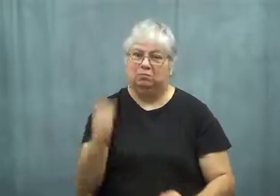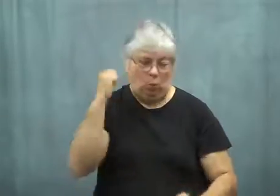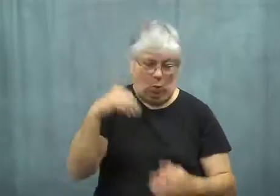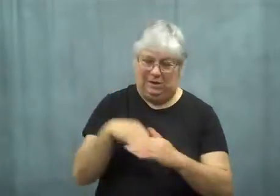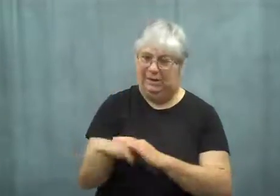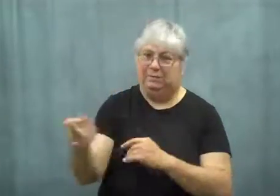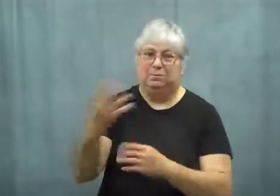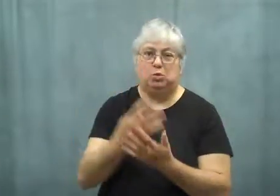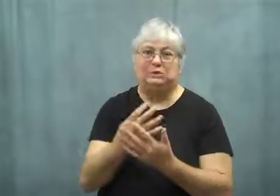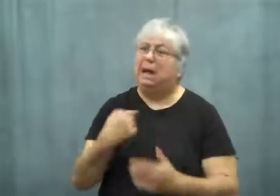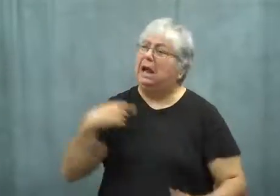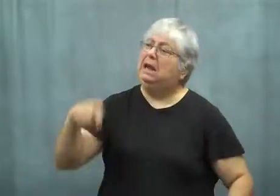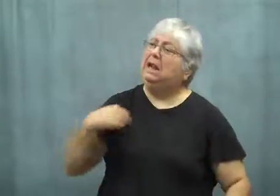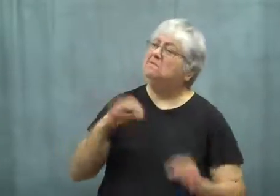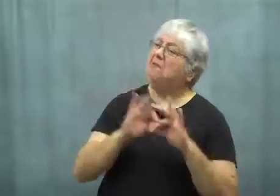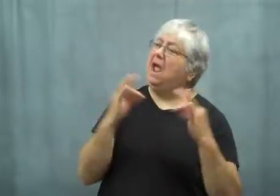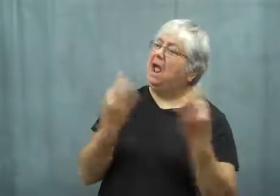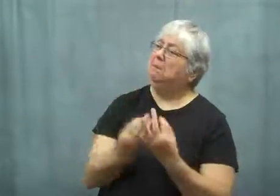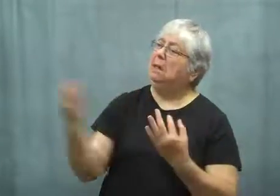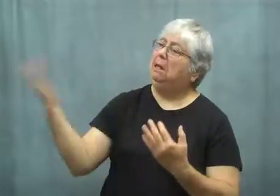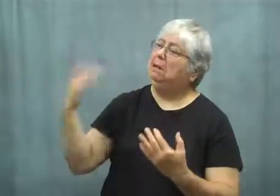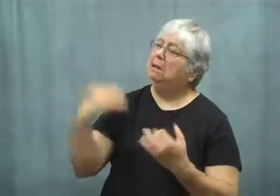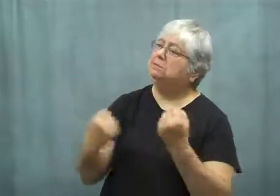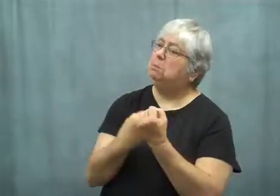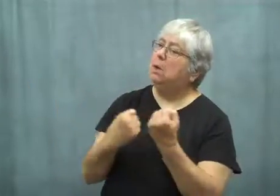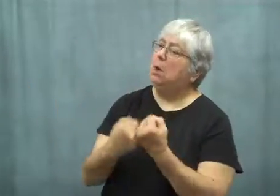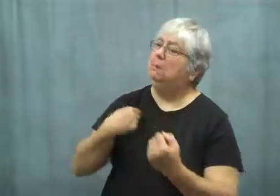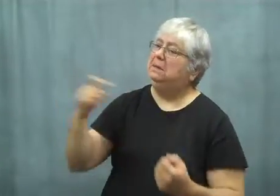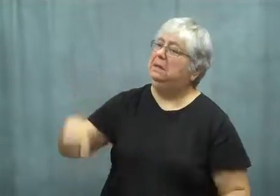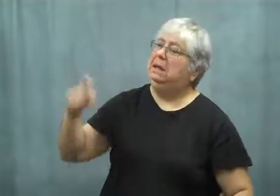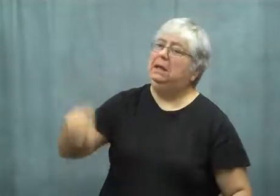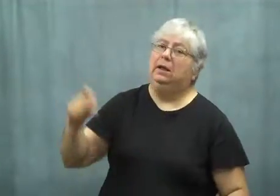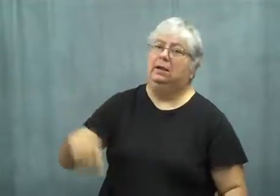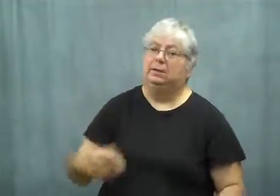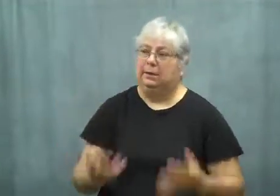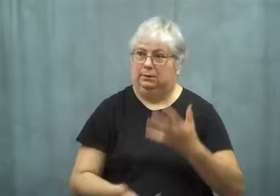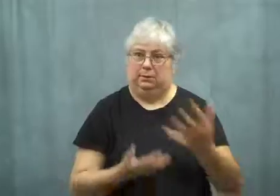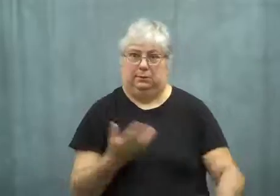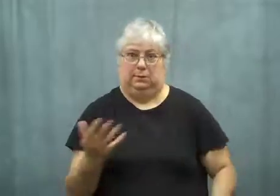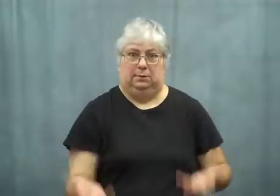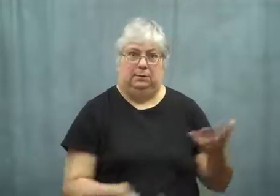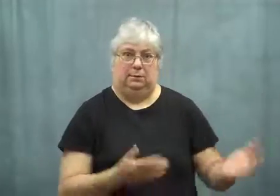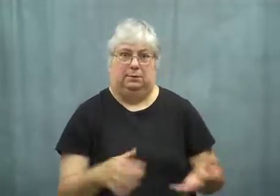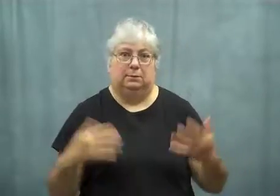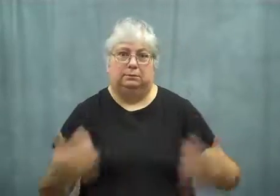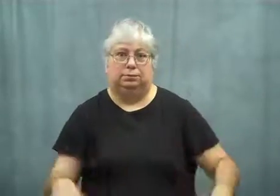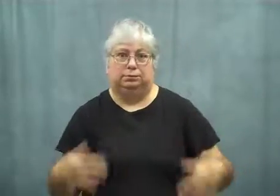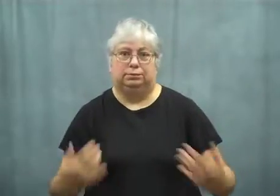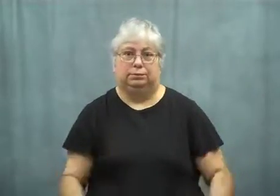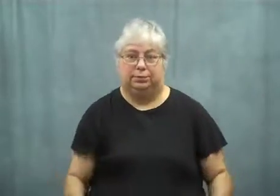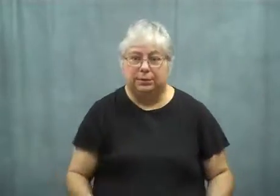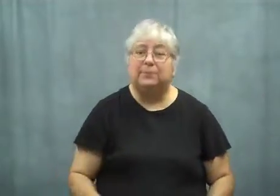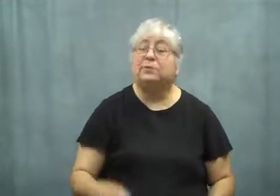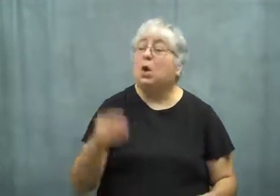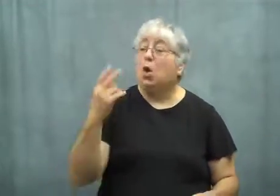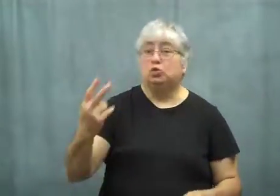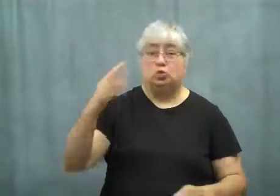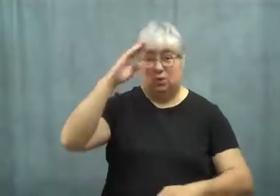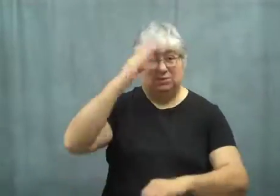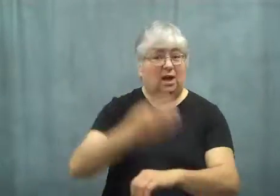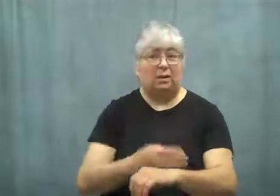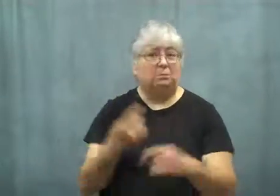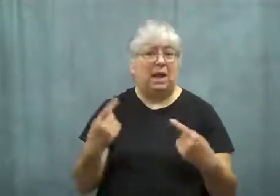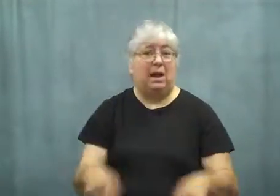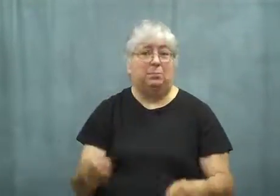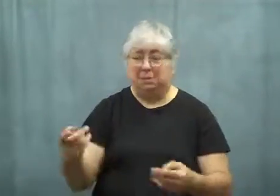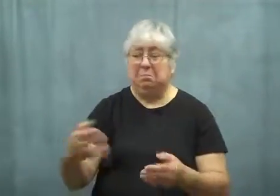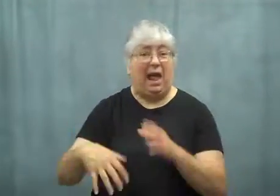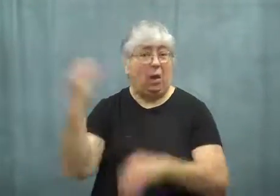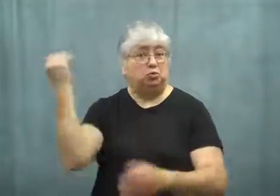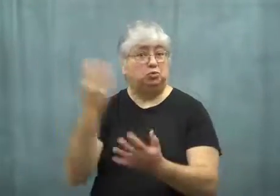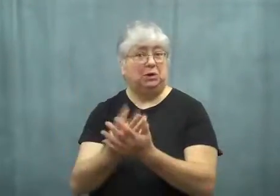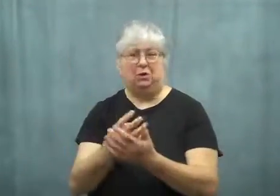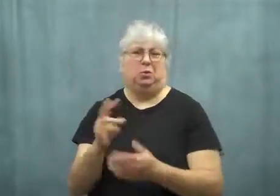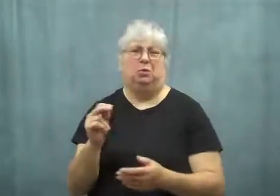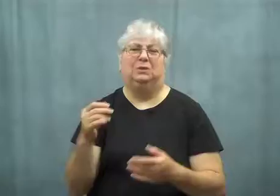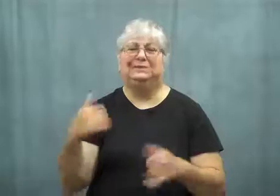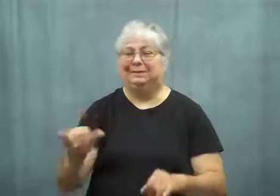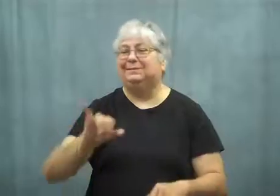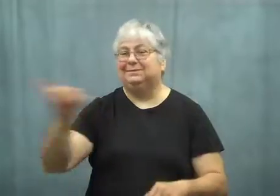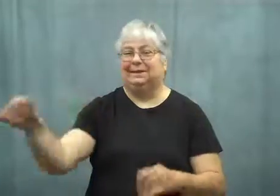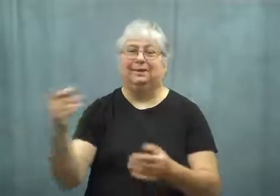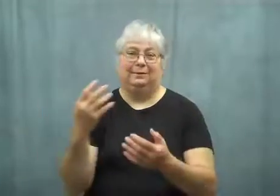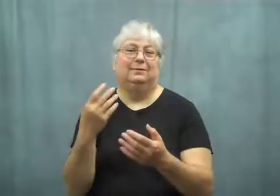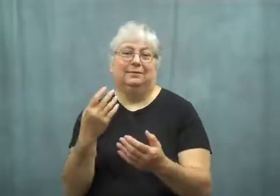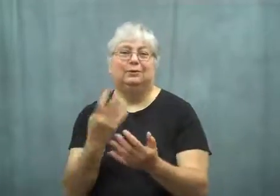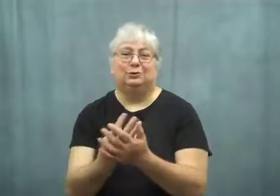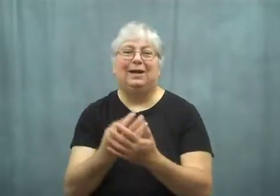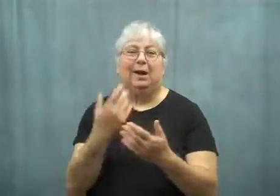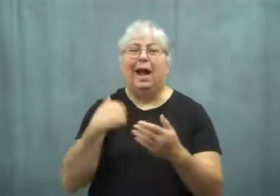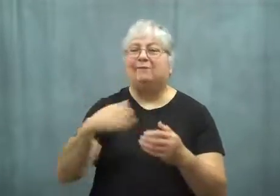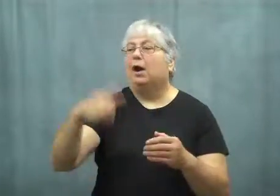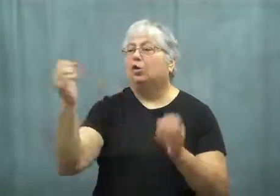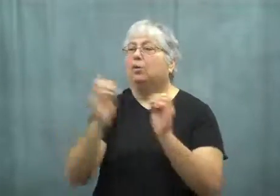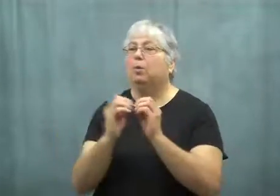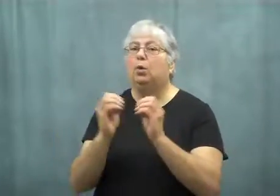He refused to enter the prison, saying he needed his family to support him.